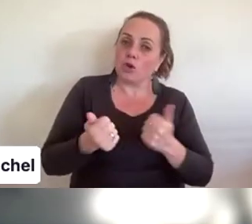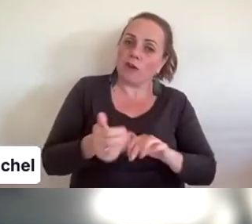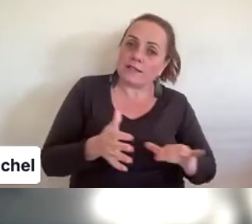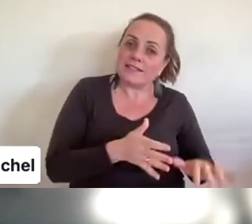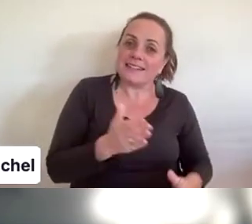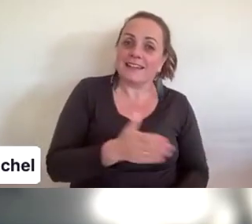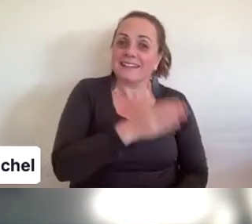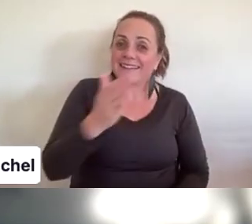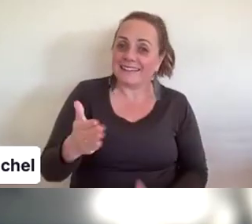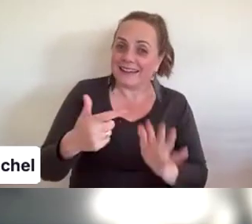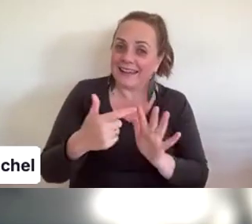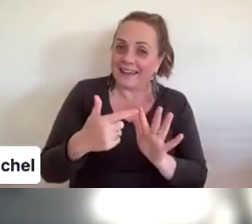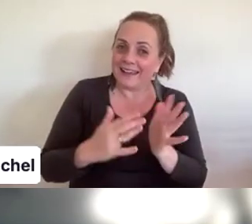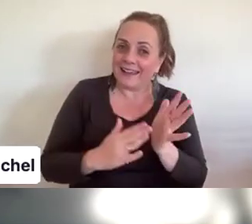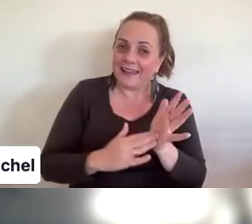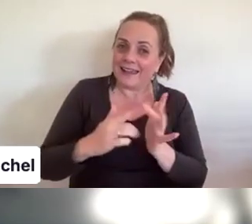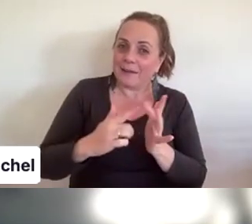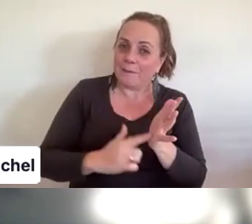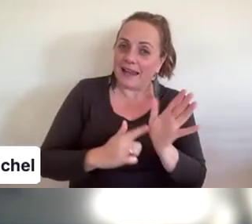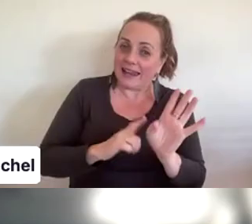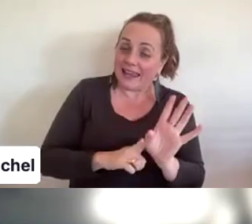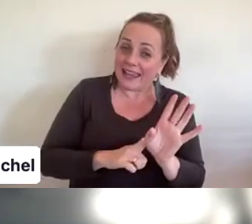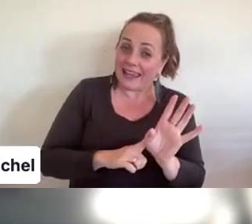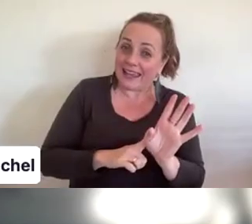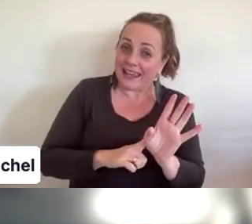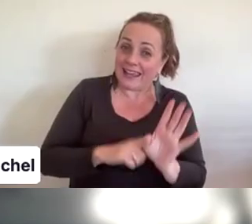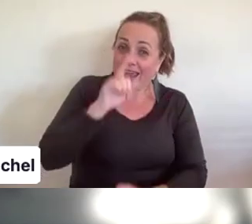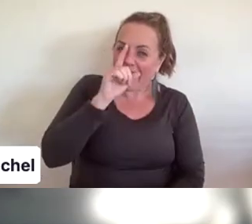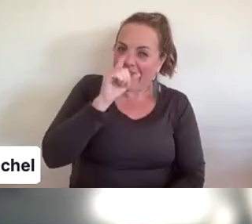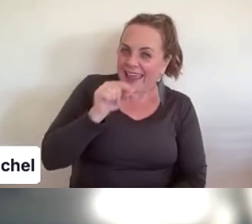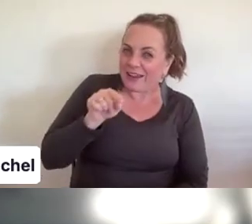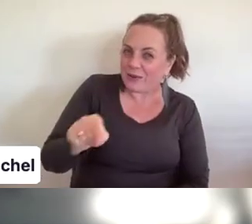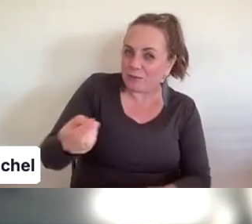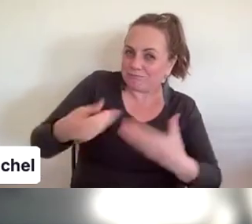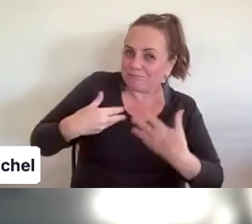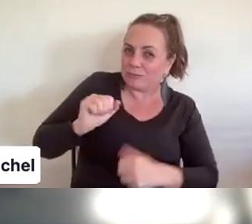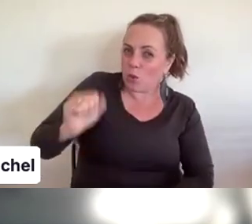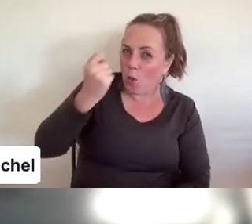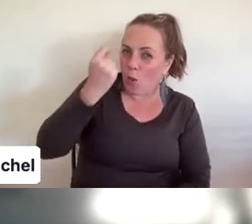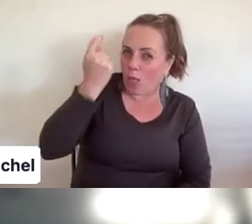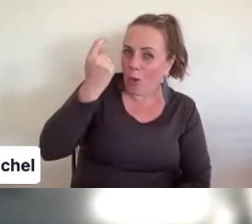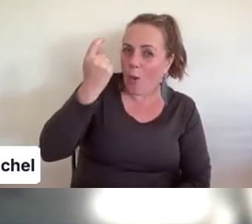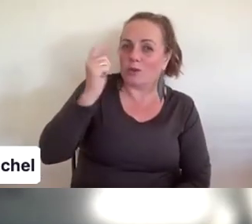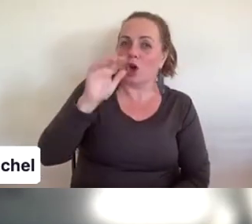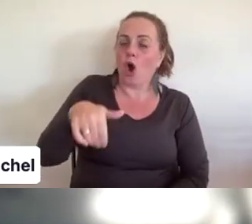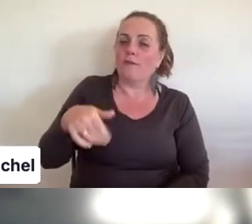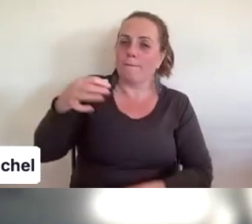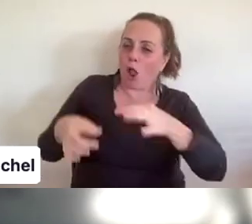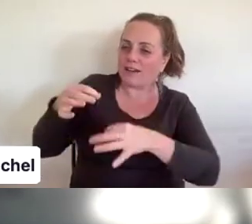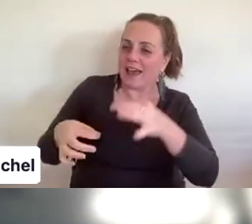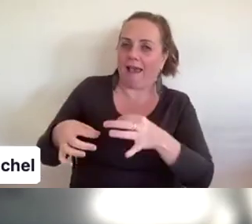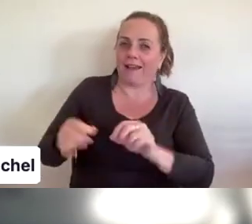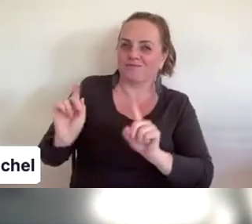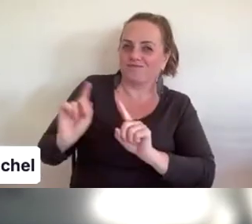Emily, so can you put in your thoughts about the role of politics in democratic processes